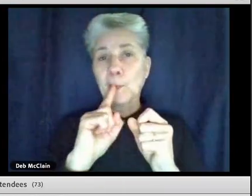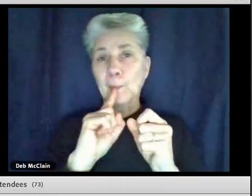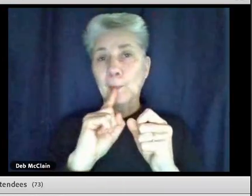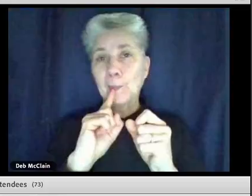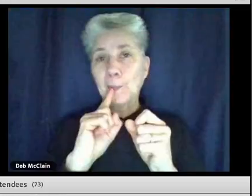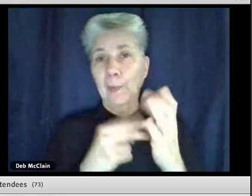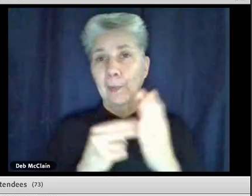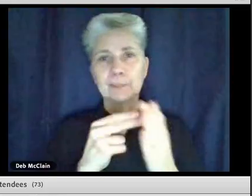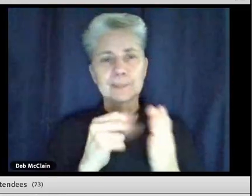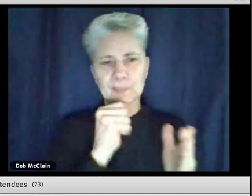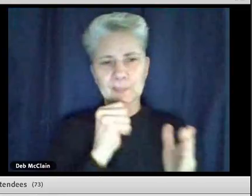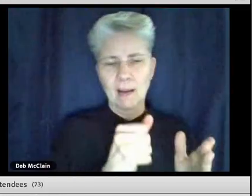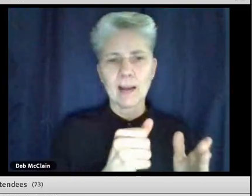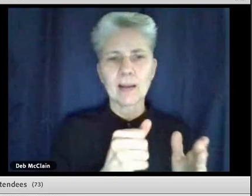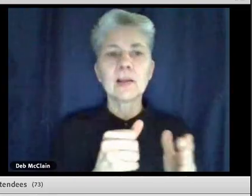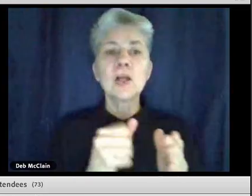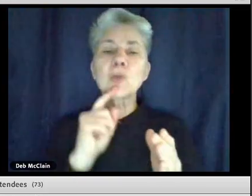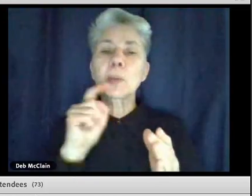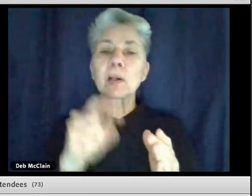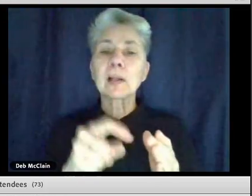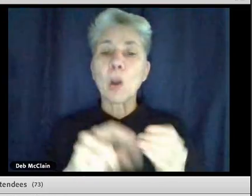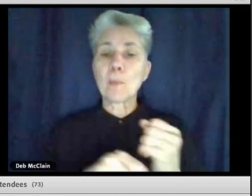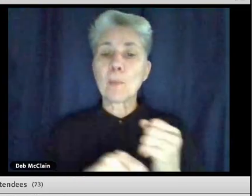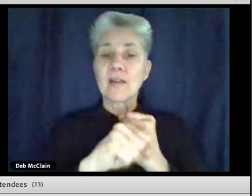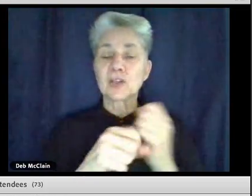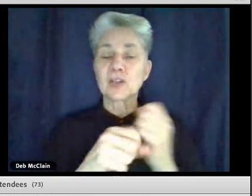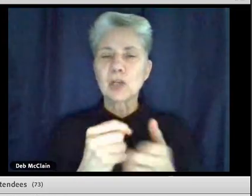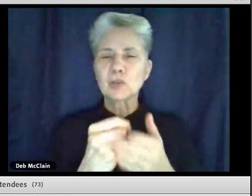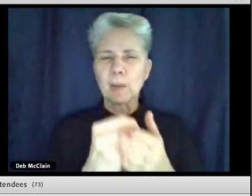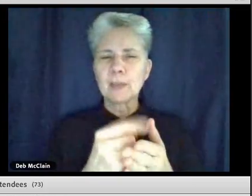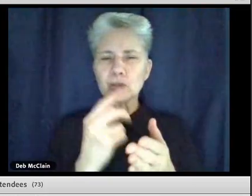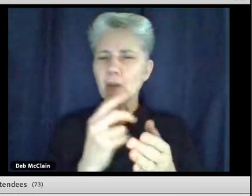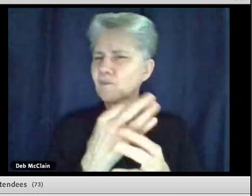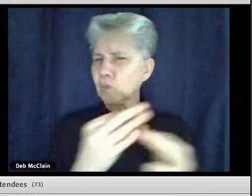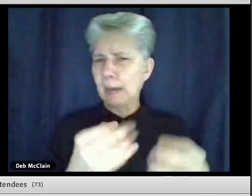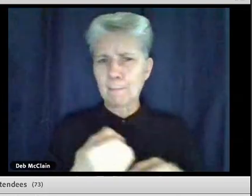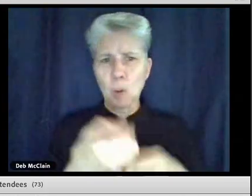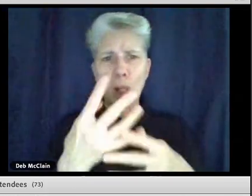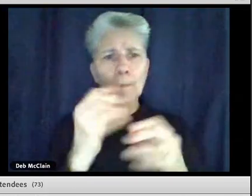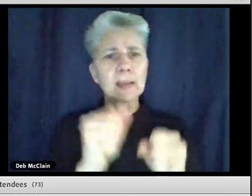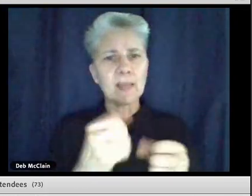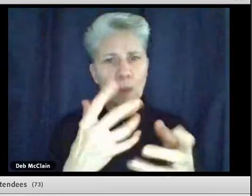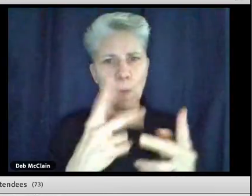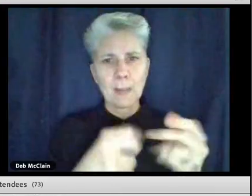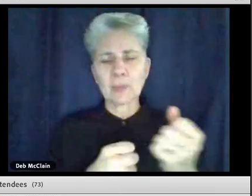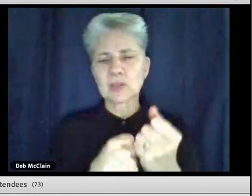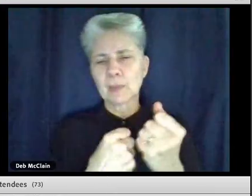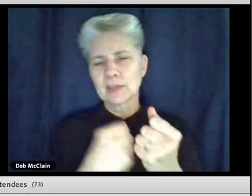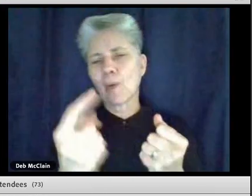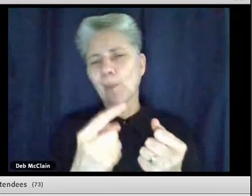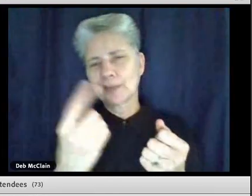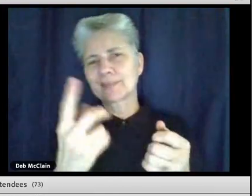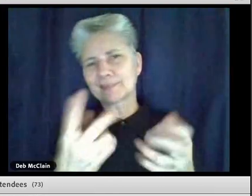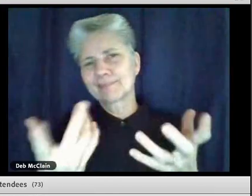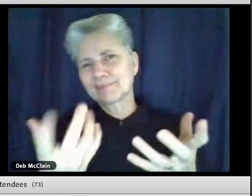So I'm going to click on Prevention and Treatments, and if you want to come back and look at this later, you can. Snopes is free. They do want people to sponsor them always.